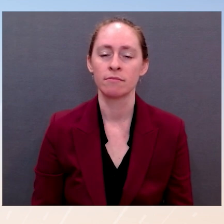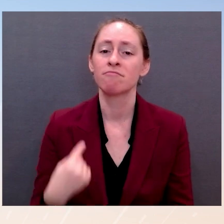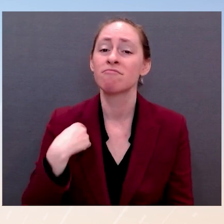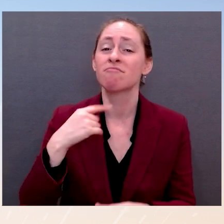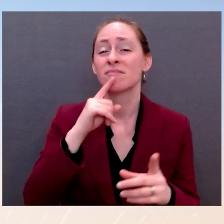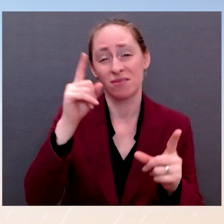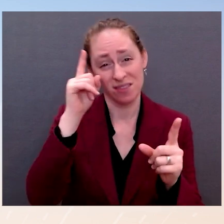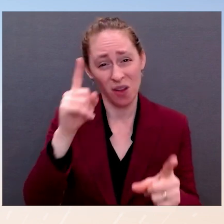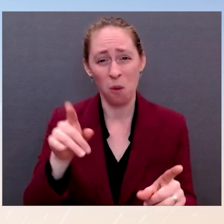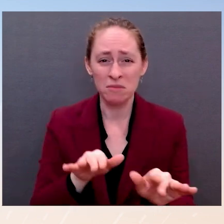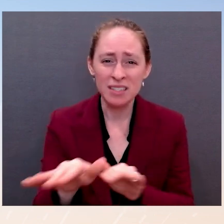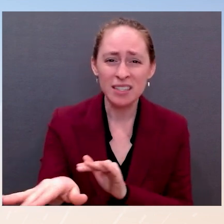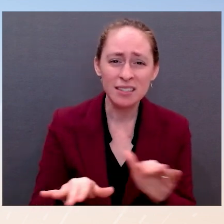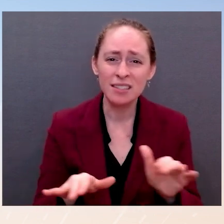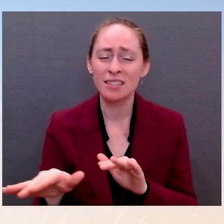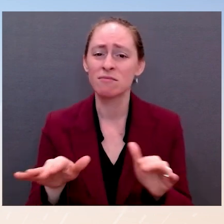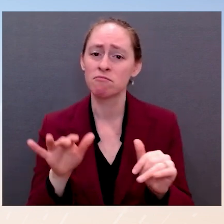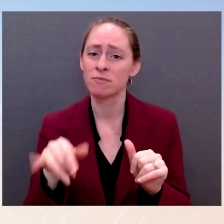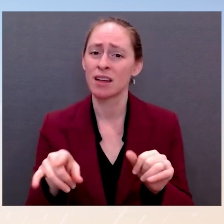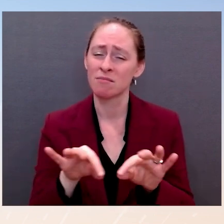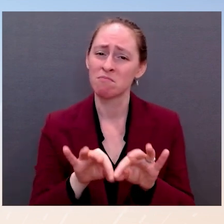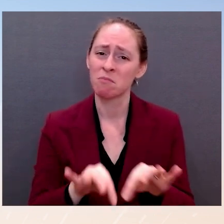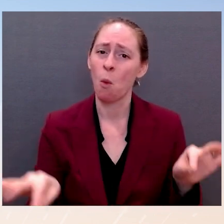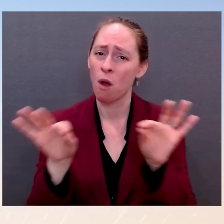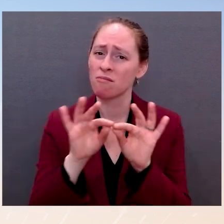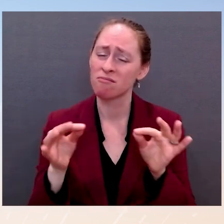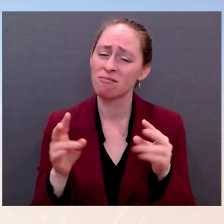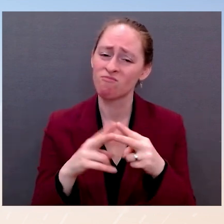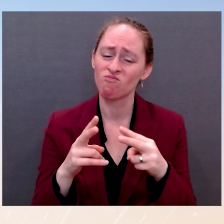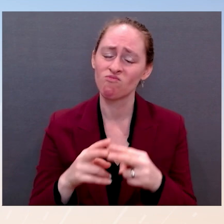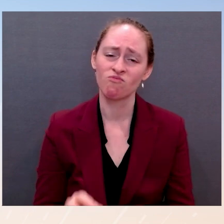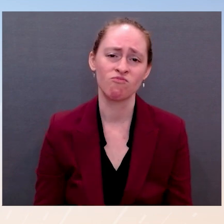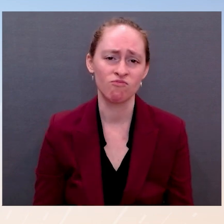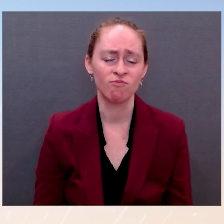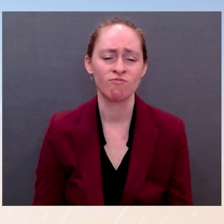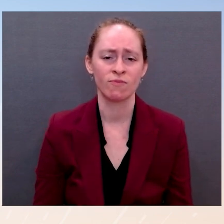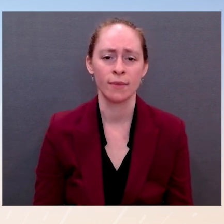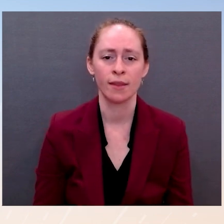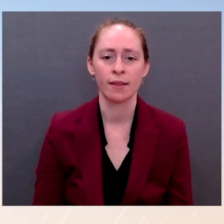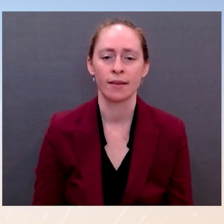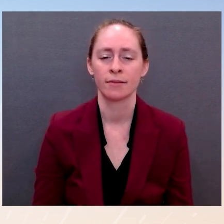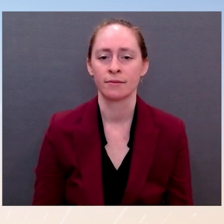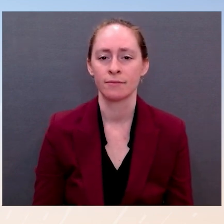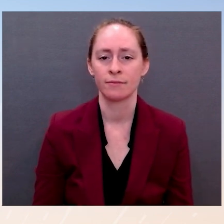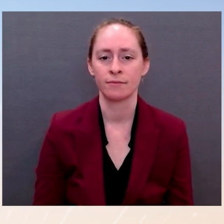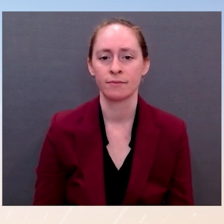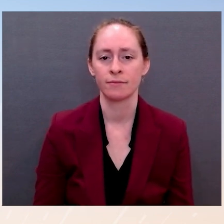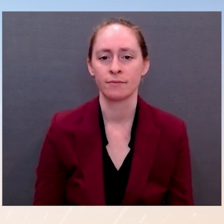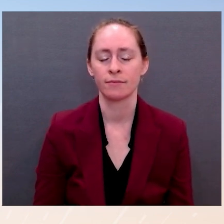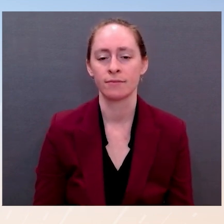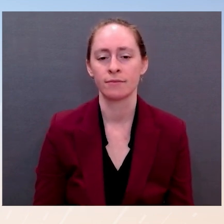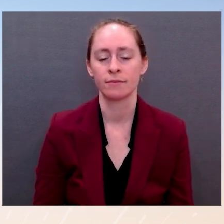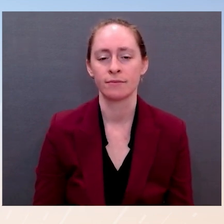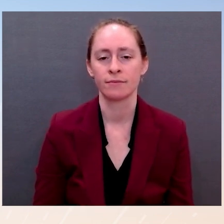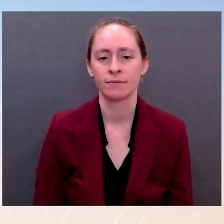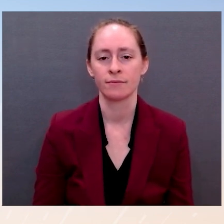at least trying to stress the importance of that. But look, I mean. I think, you know, going to the doctor